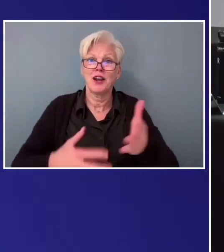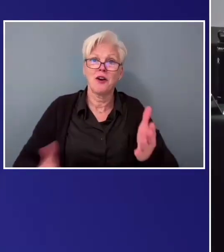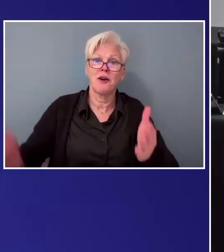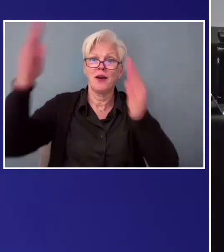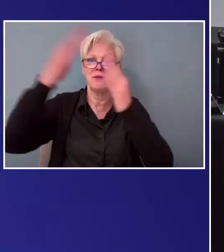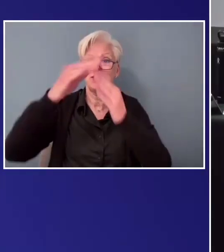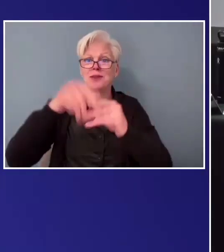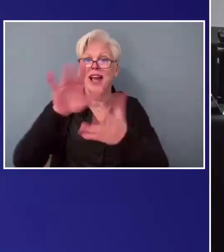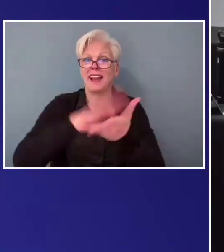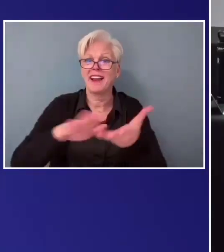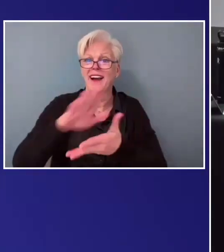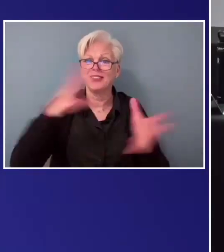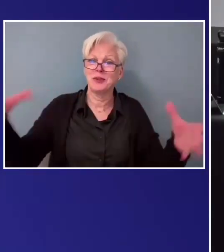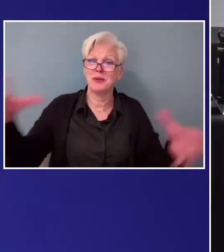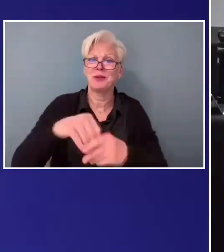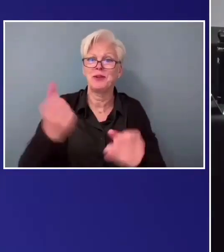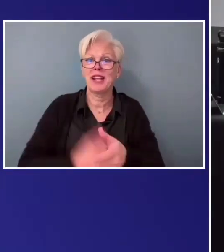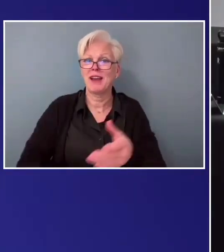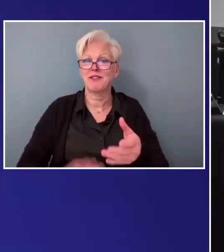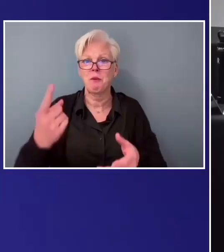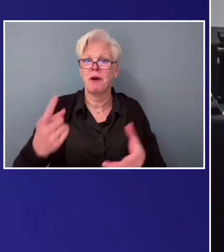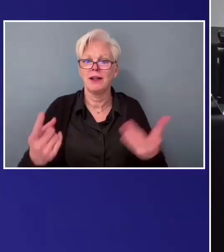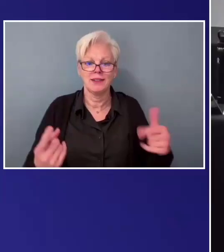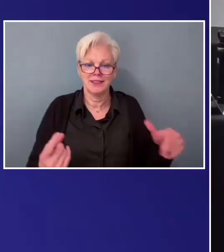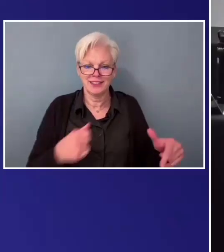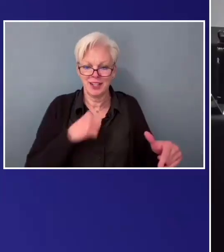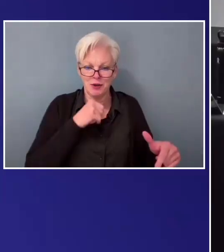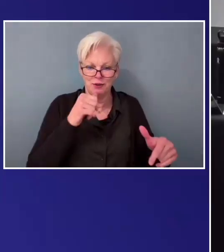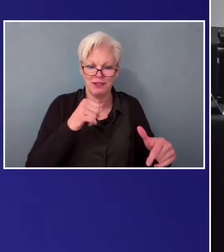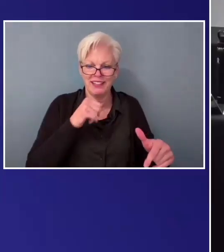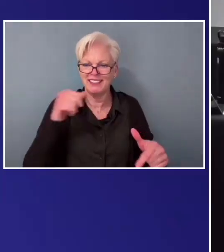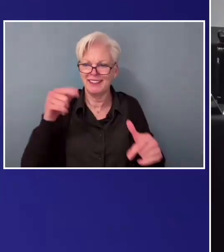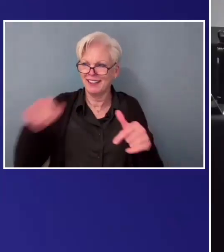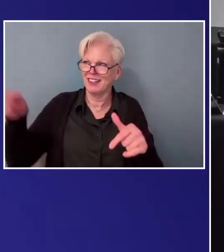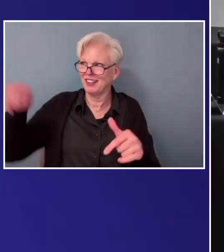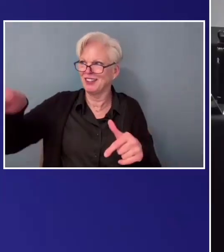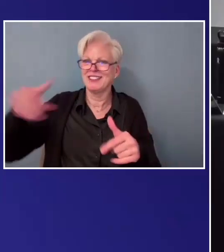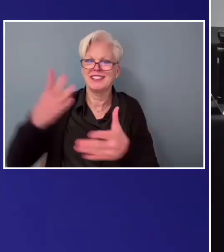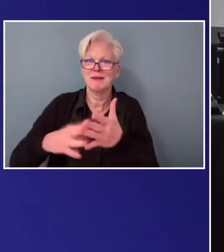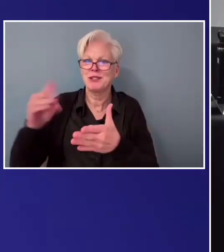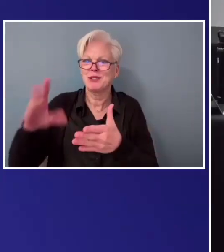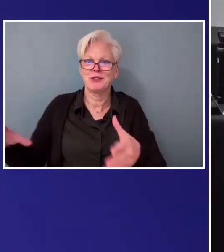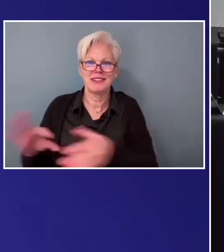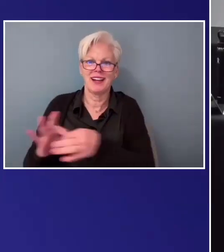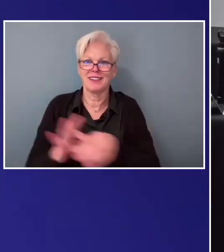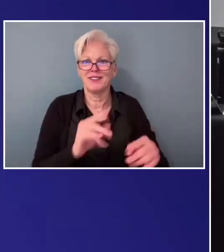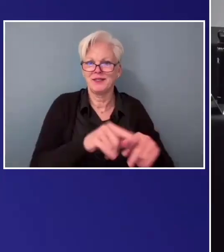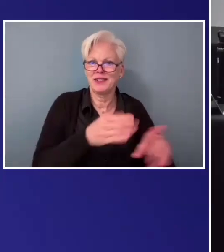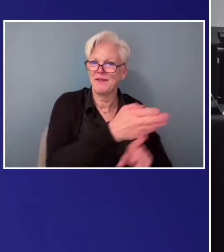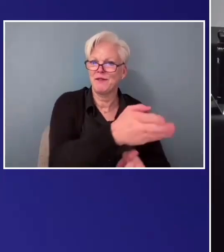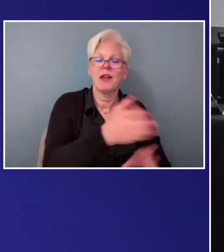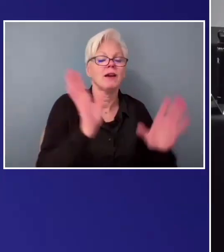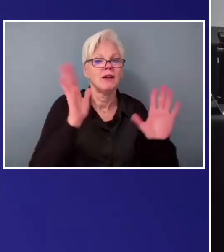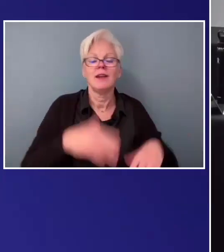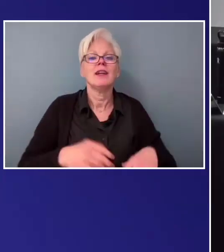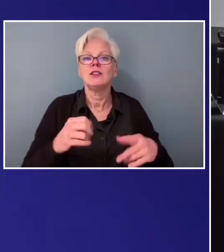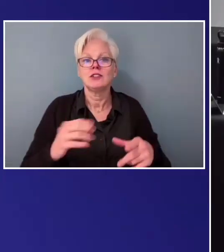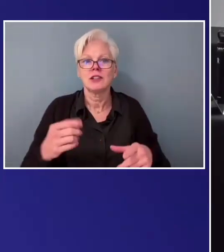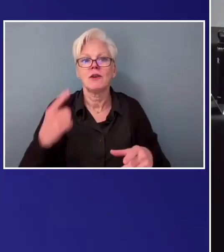analysis of getting as many students as we could in these periods of time and up to the two-digit CIP code level.